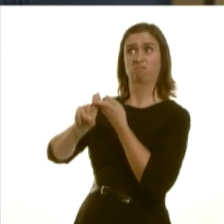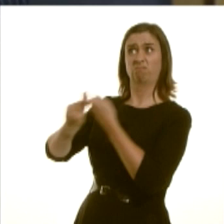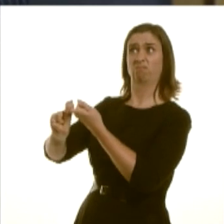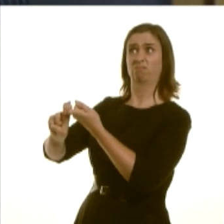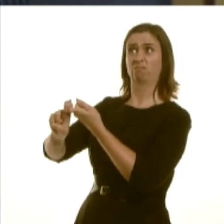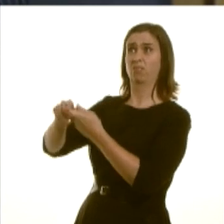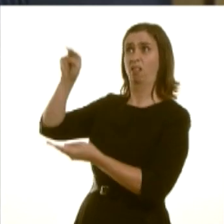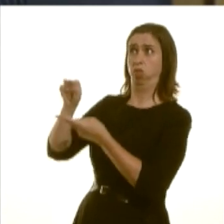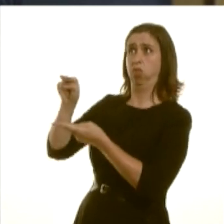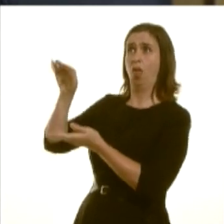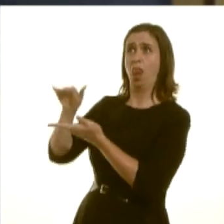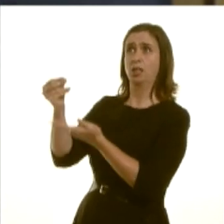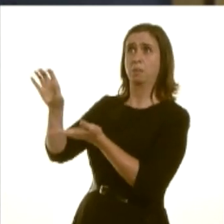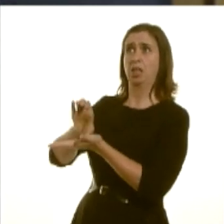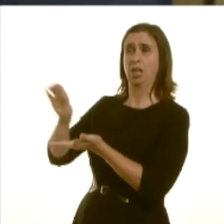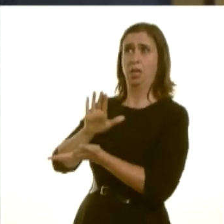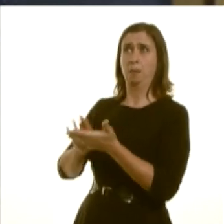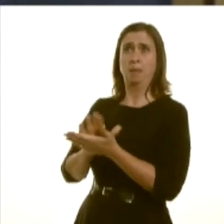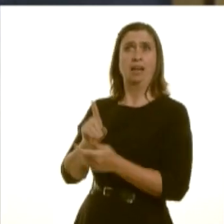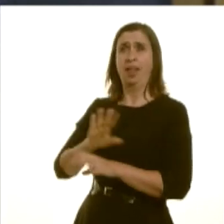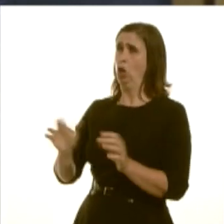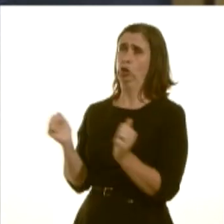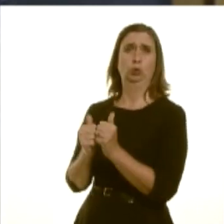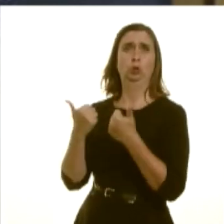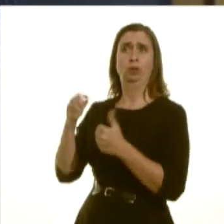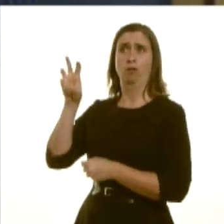be in Wales’ best interests.’ Simon Thomas: Today, your leader said that